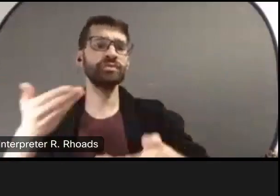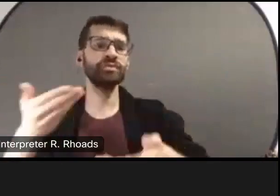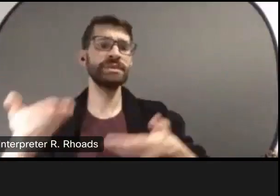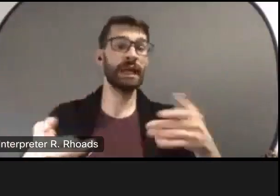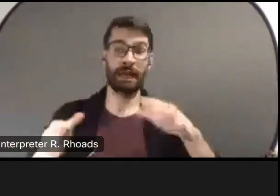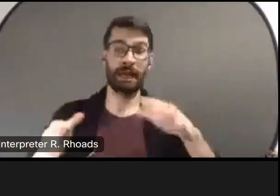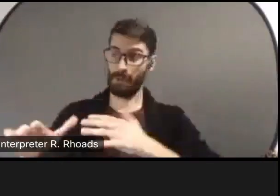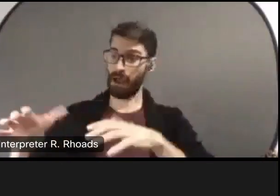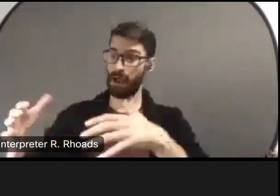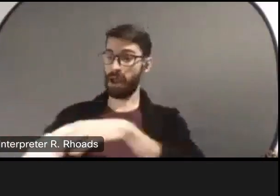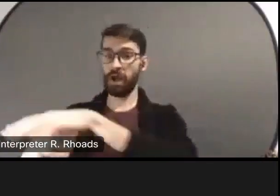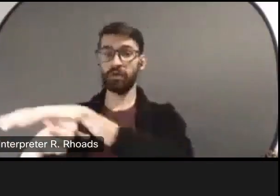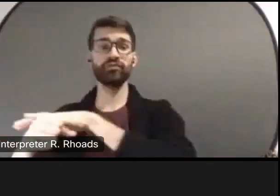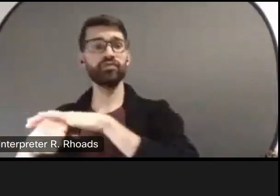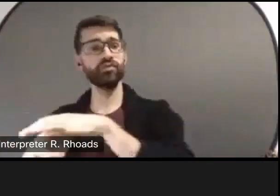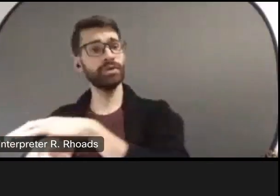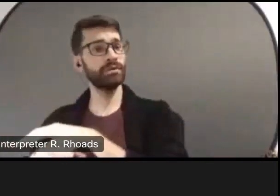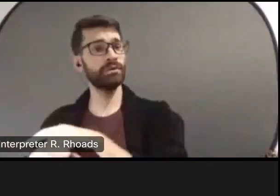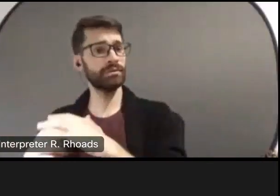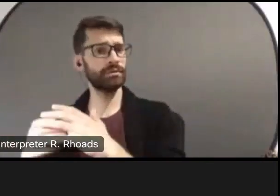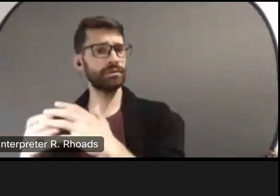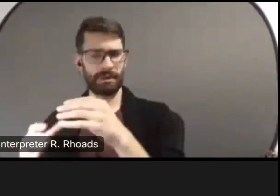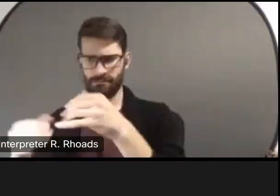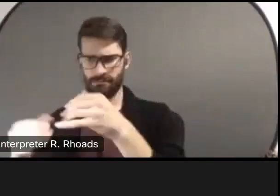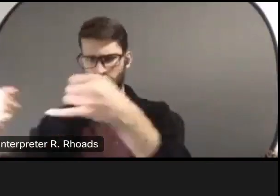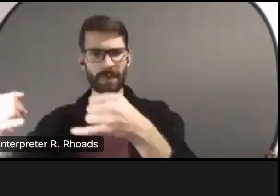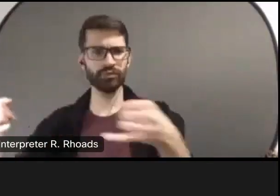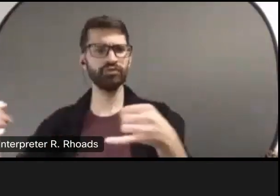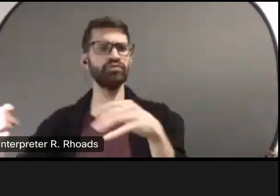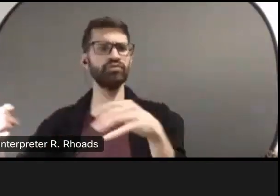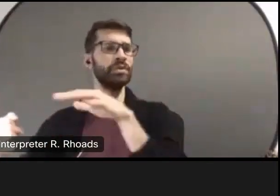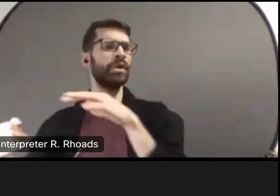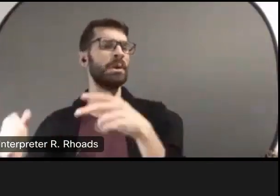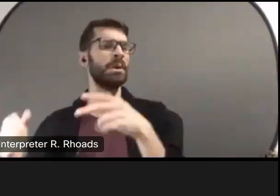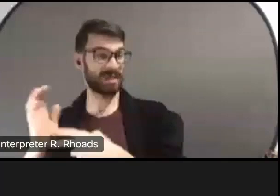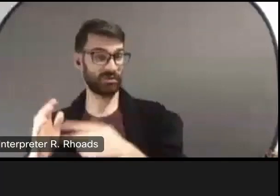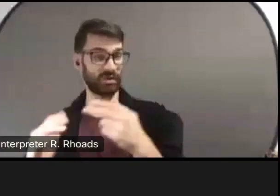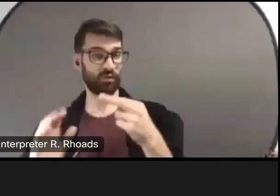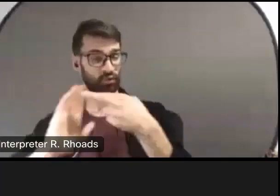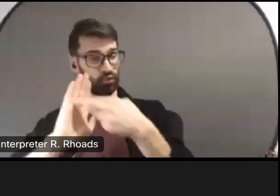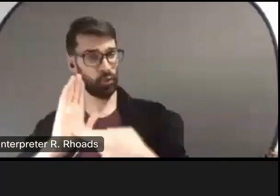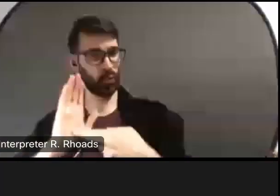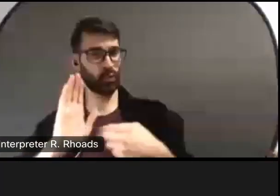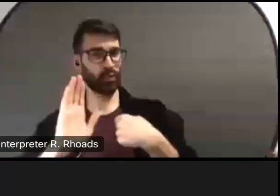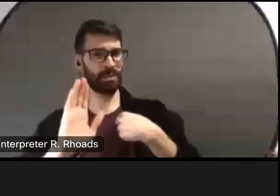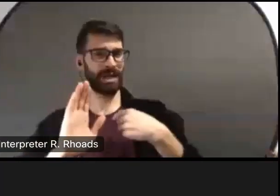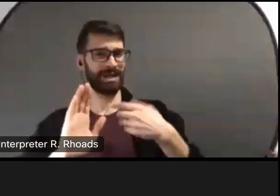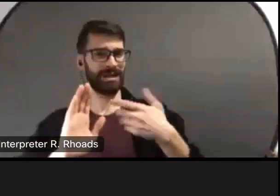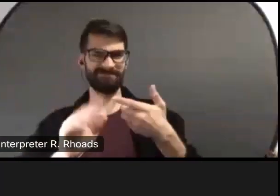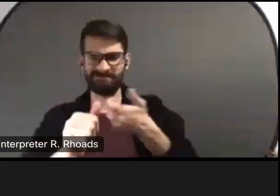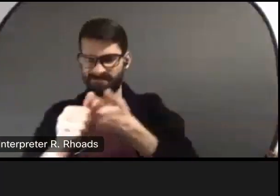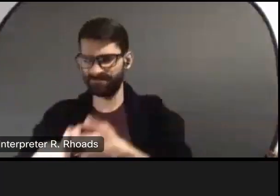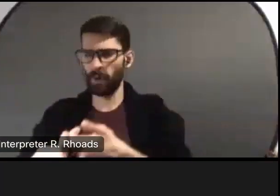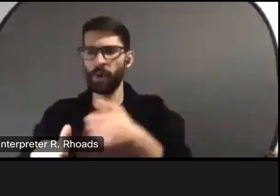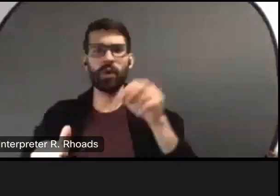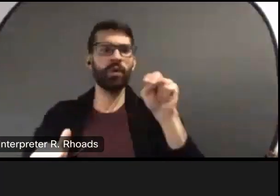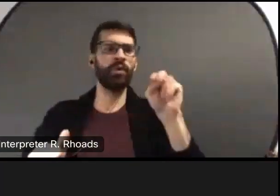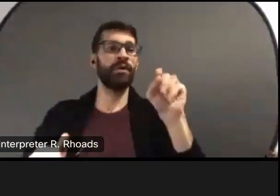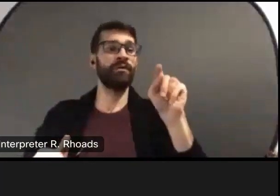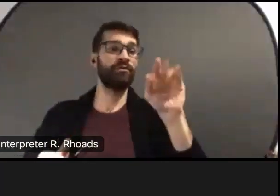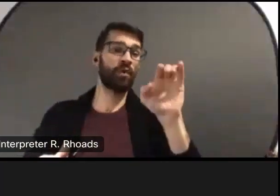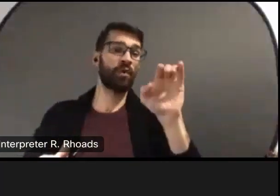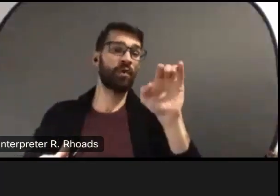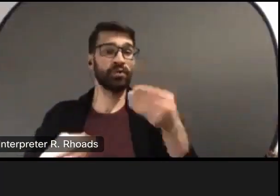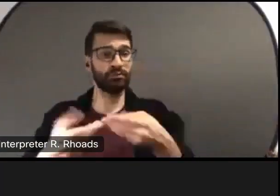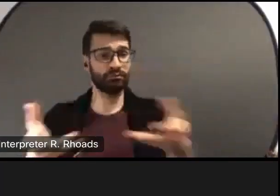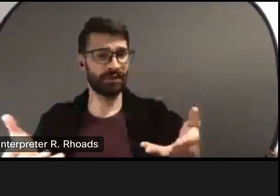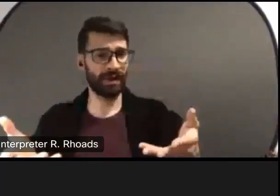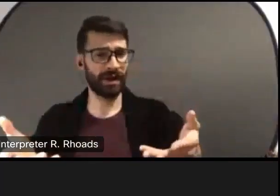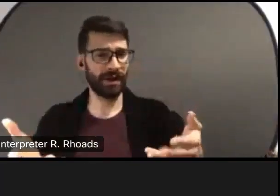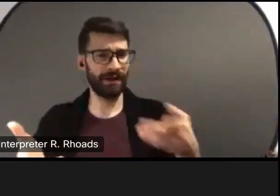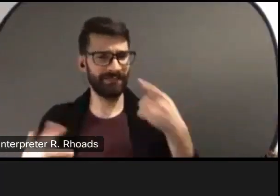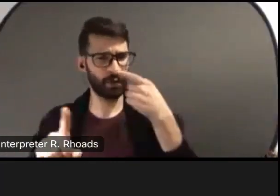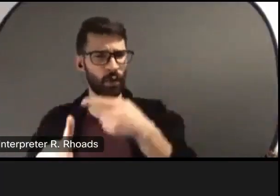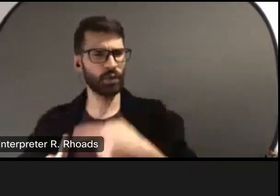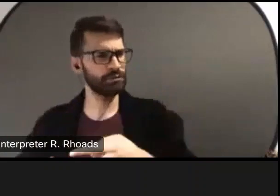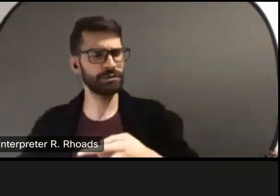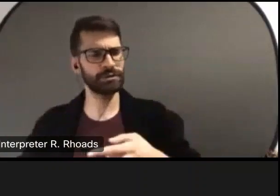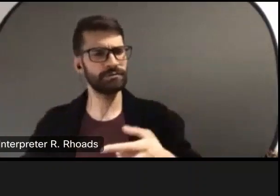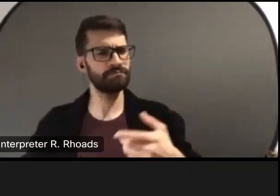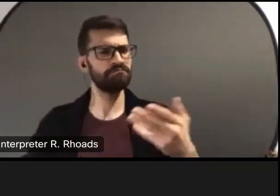Are there rules for how I have to put out notices about those types of things, or my specific,